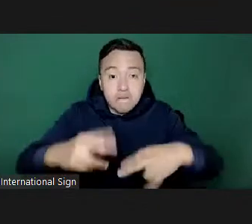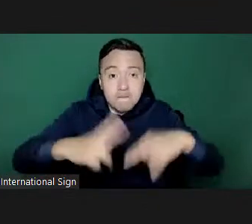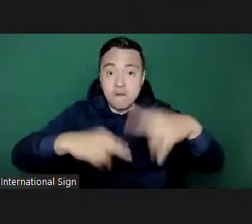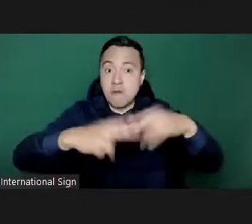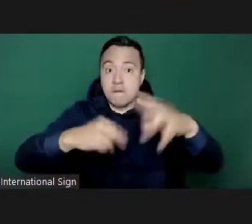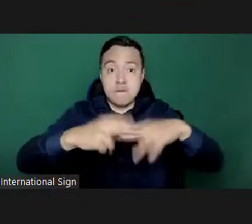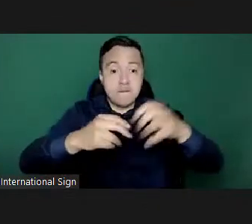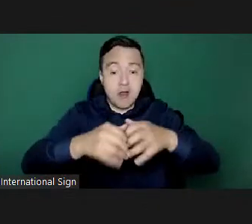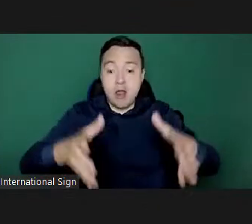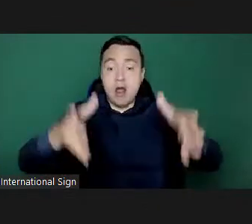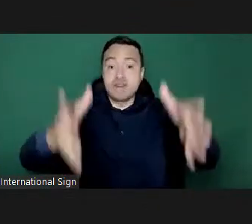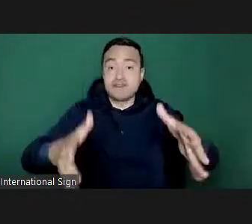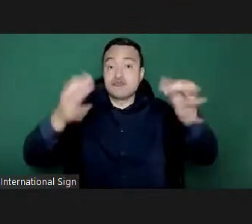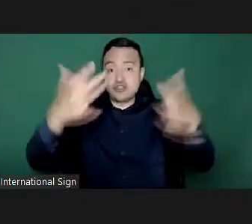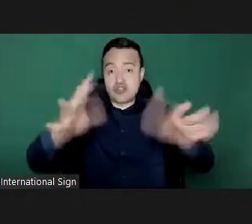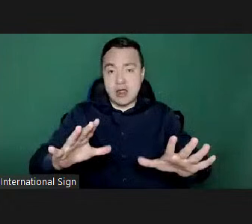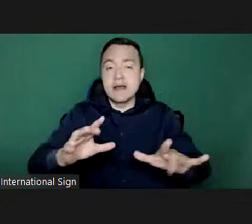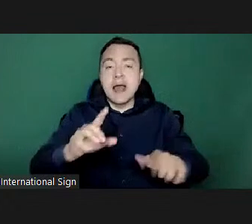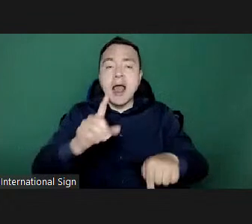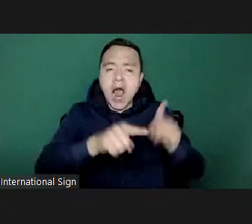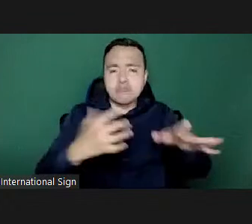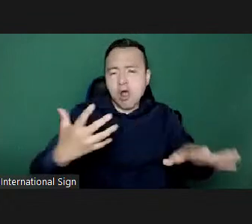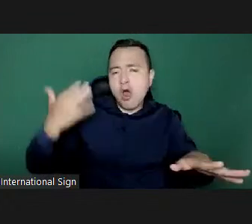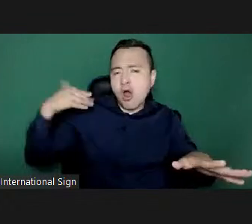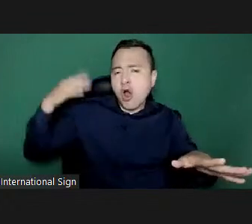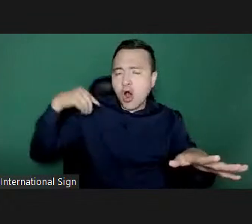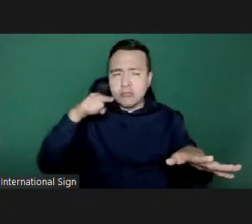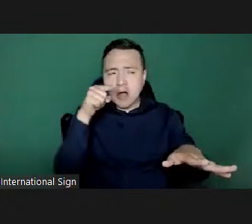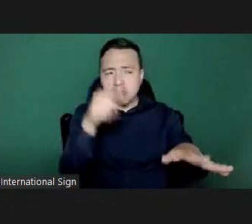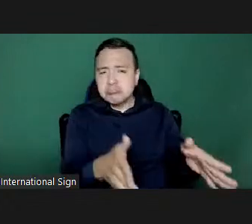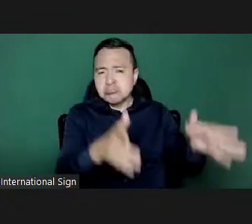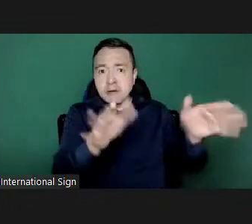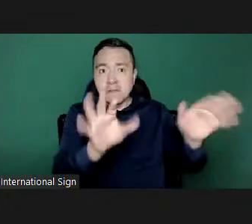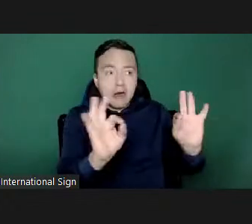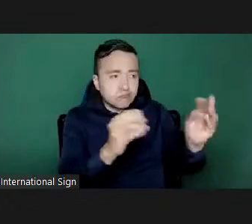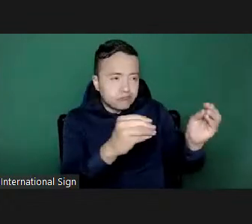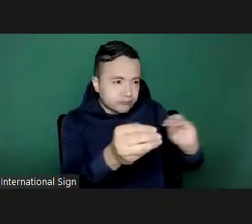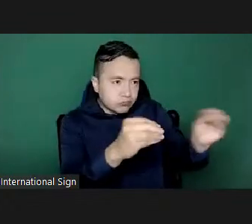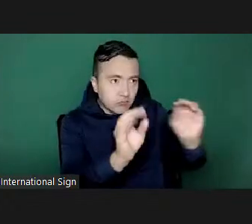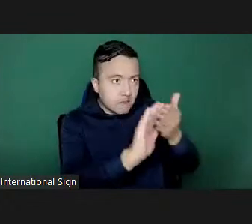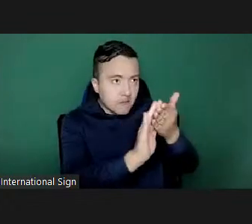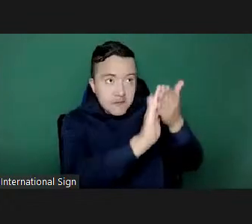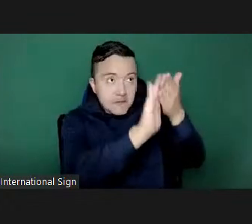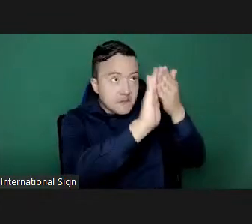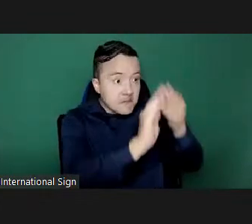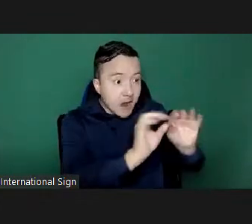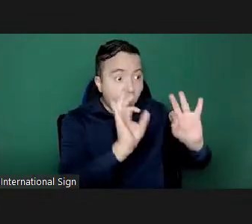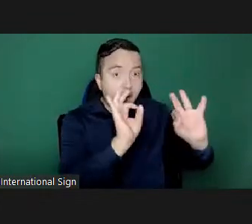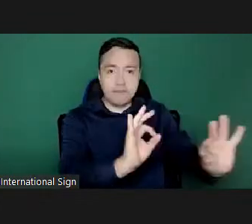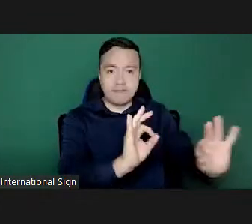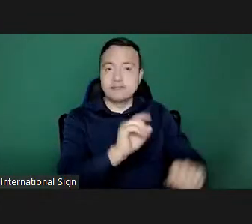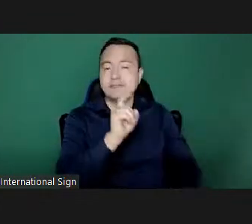flexible, to be resilient in our institutions, to deal with emergencies like COVID.